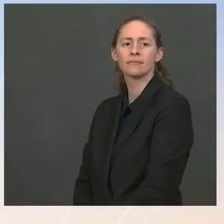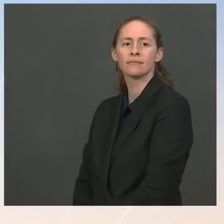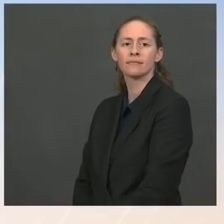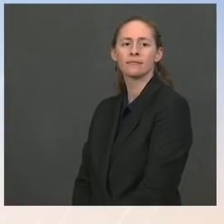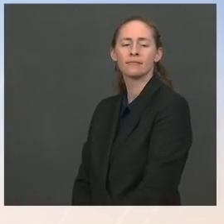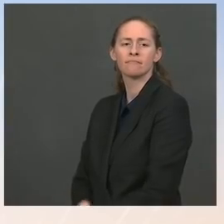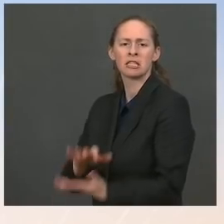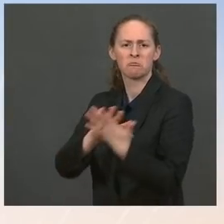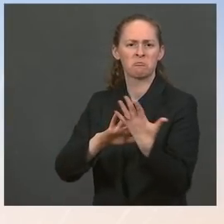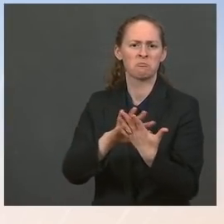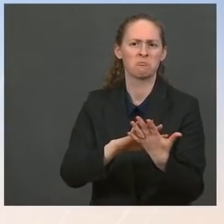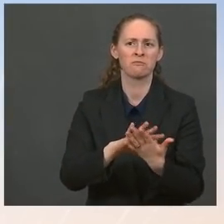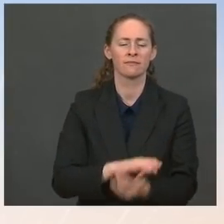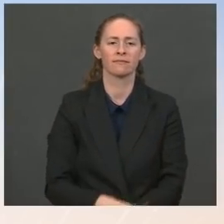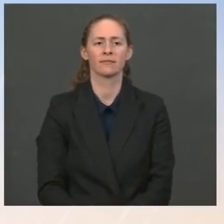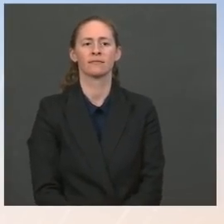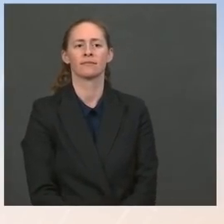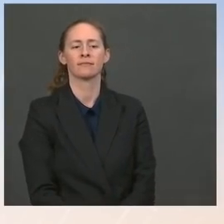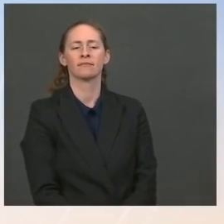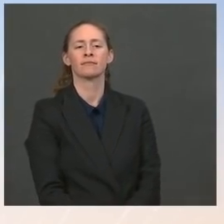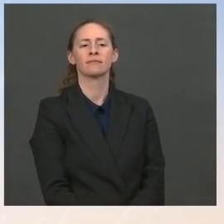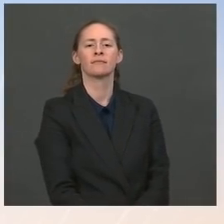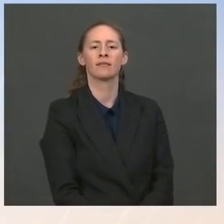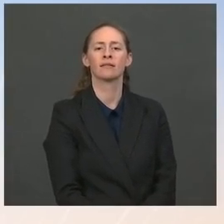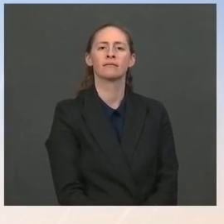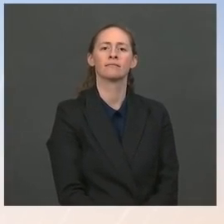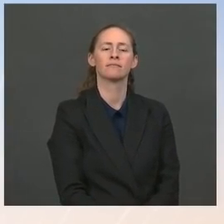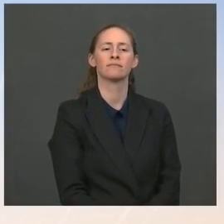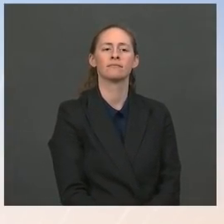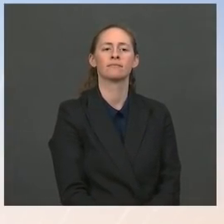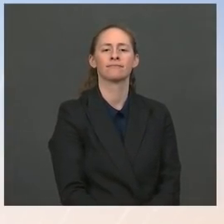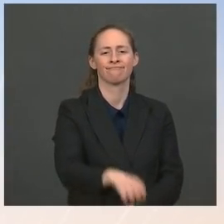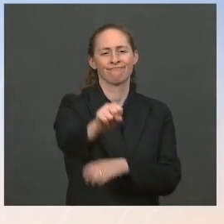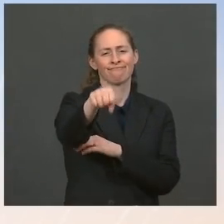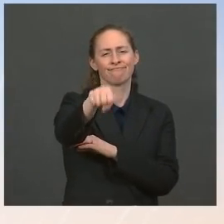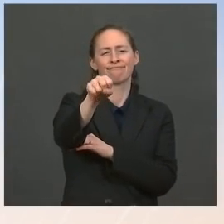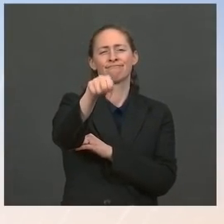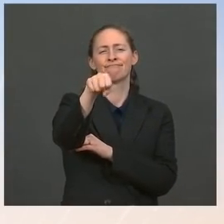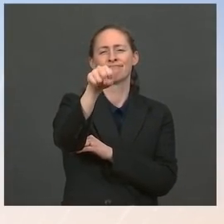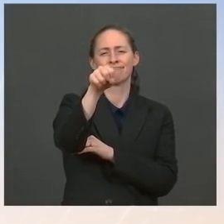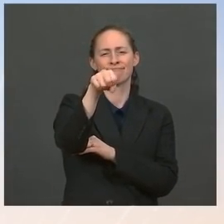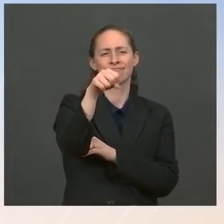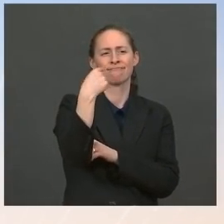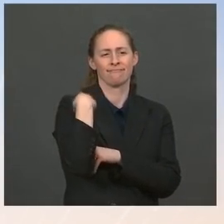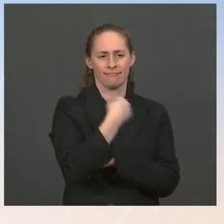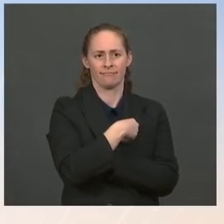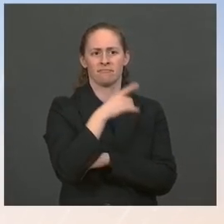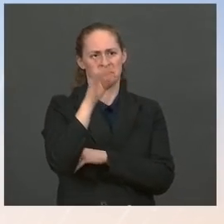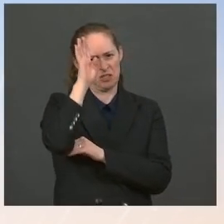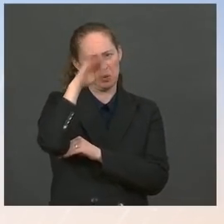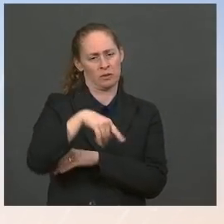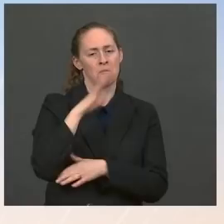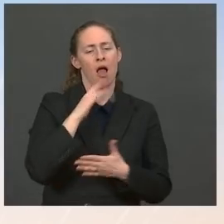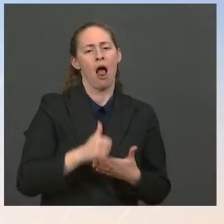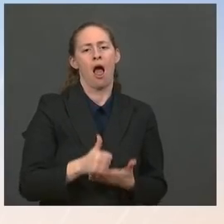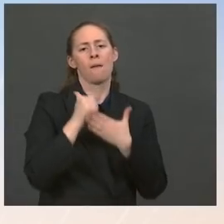The Press: What's the state of things right now? Secretary Buttigieg: Yeah, we've seen some steps that are, we think, making a big difference there in terms of moves to clear the containers -- obviously the 24/7 ops.